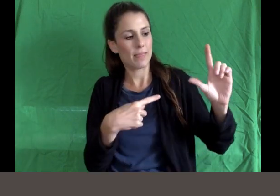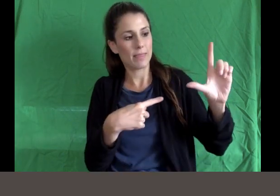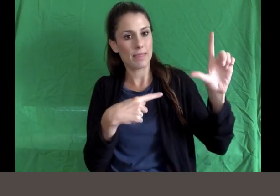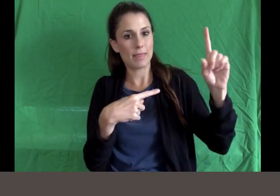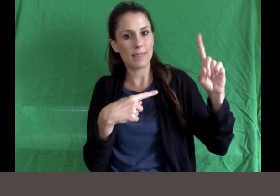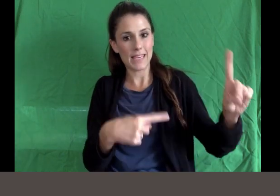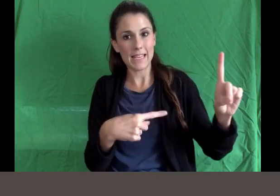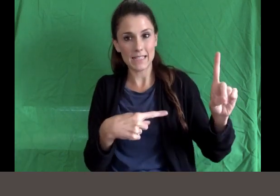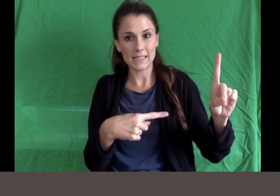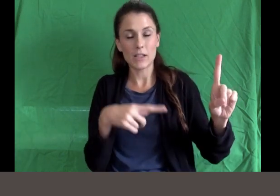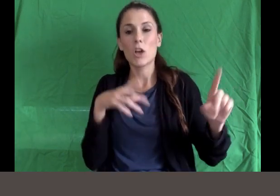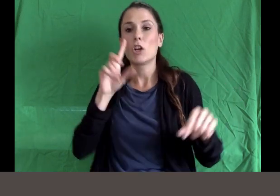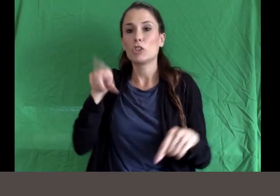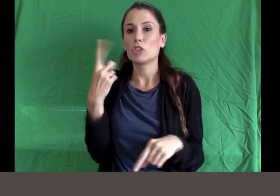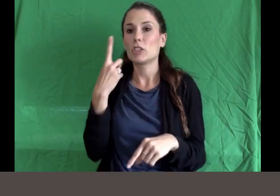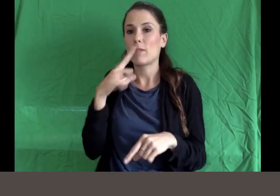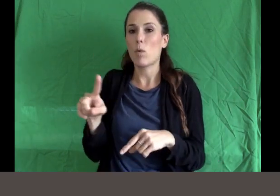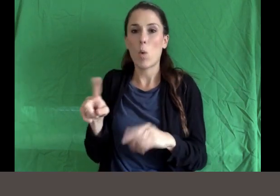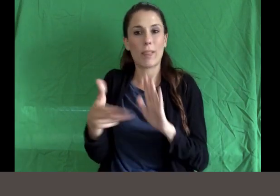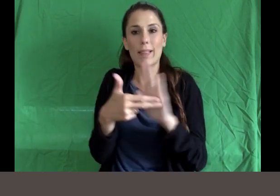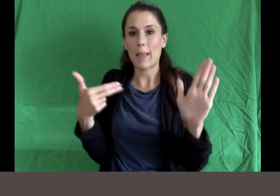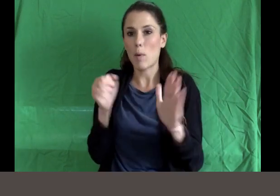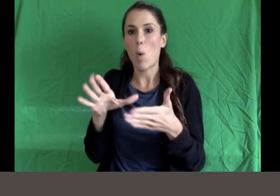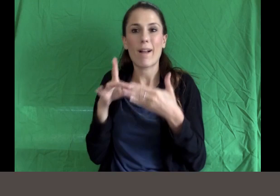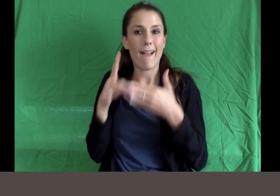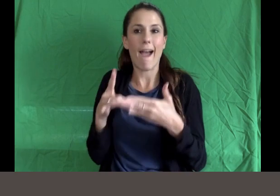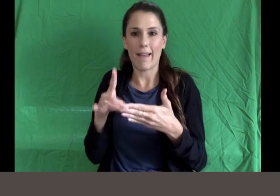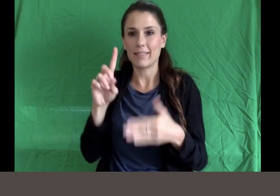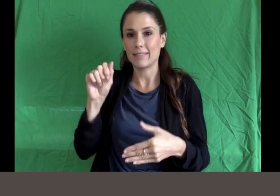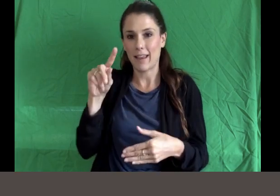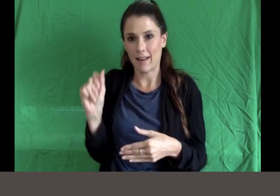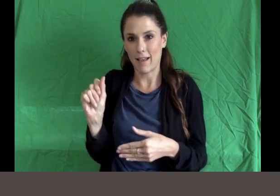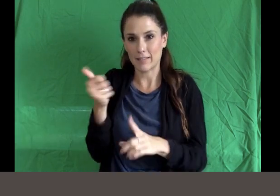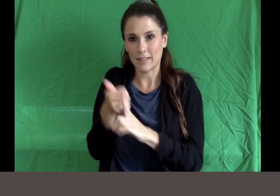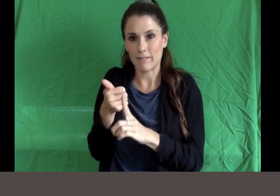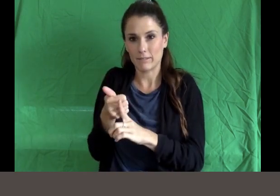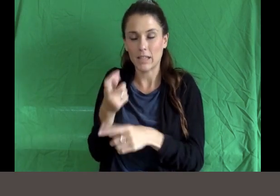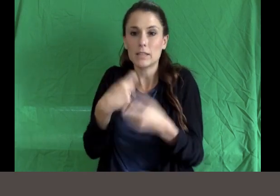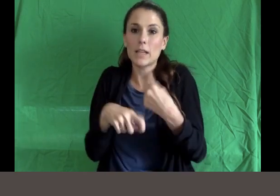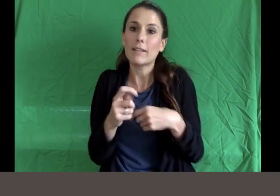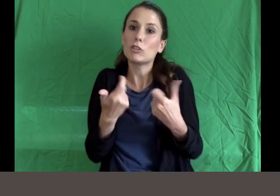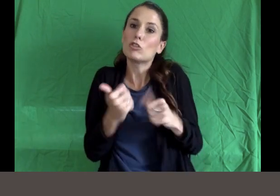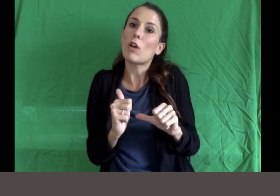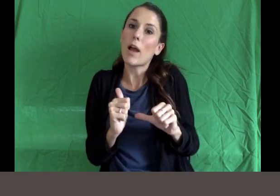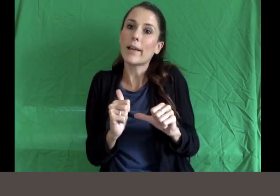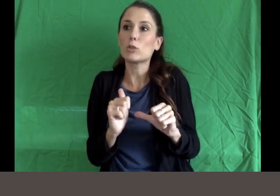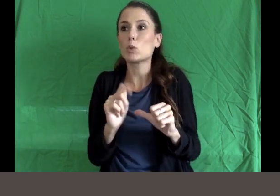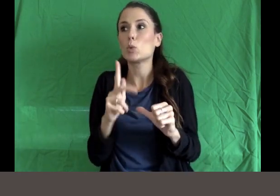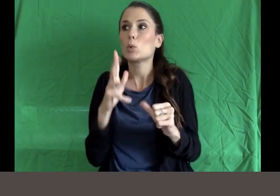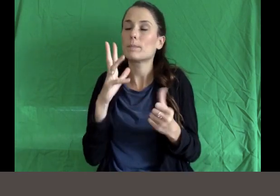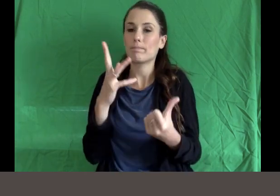guidance for the data itself instead of trying to assert something about the data itself now what I